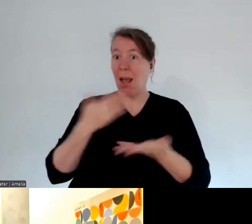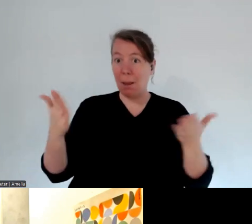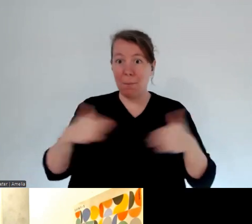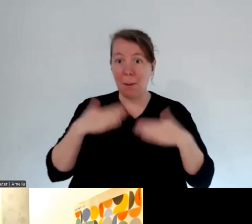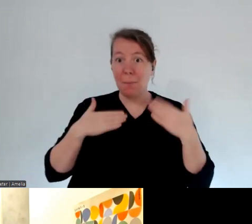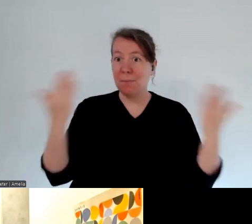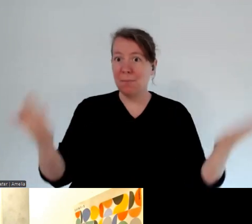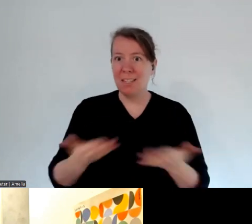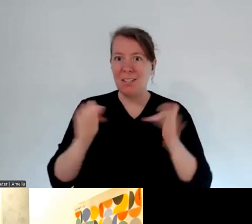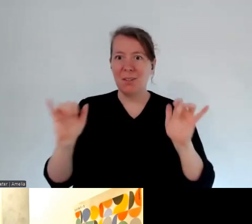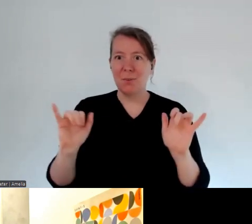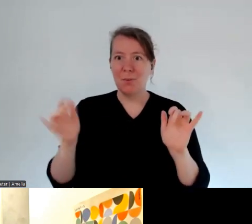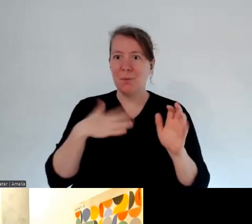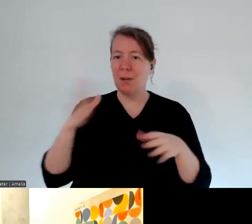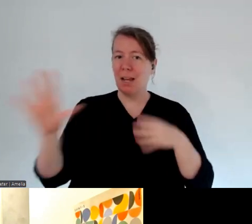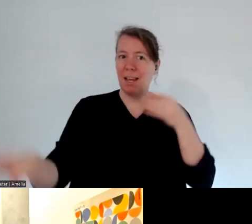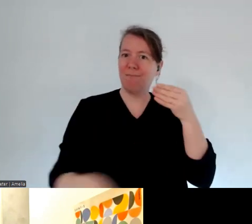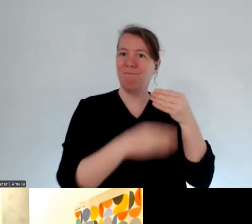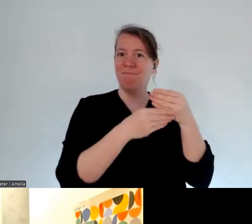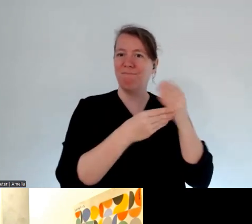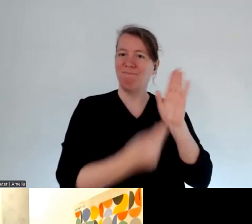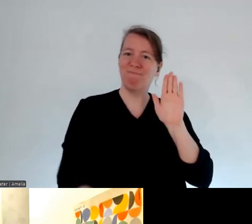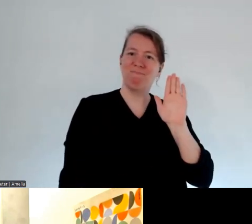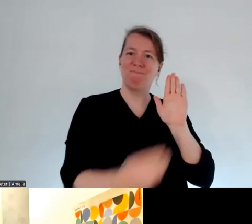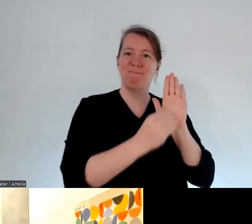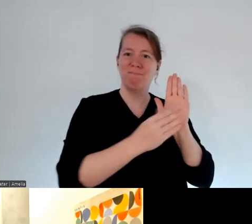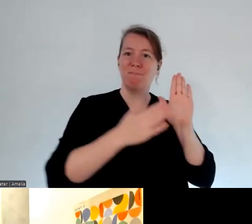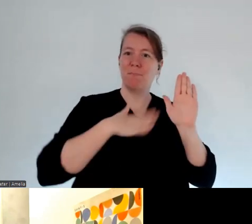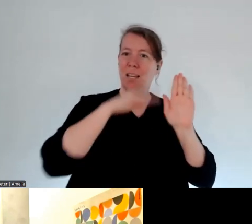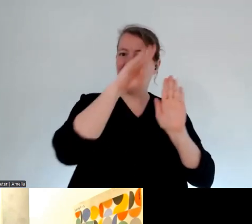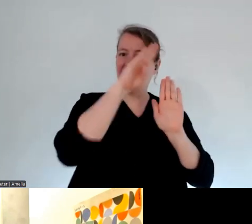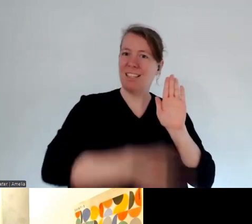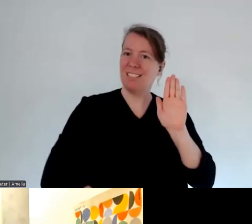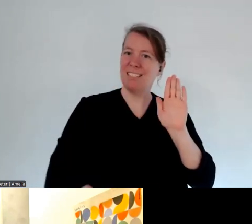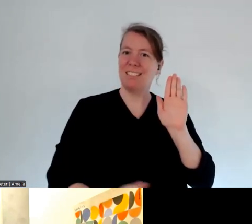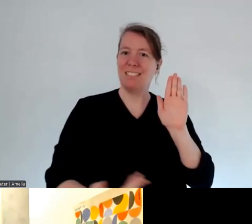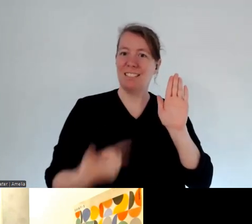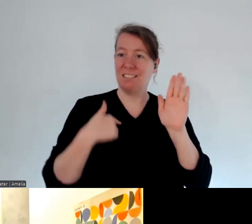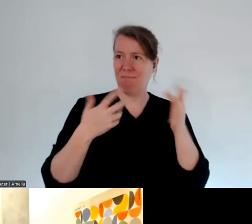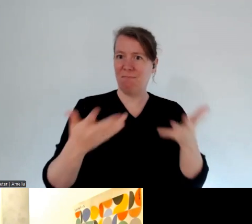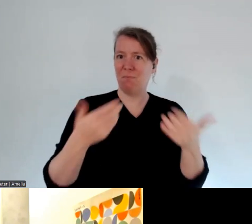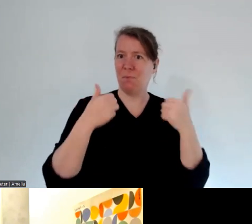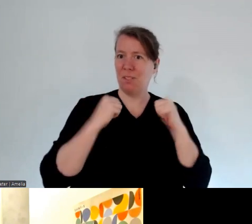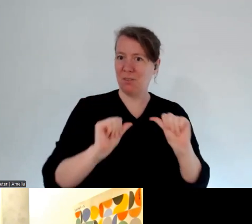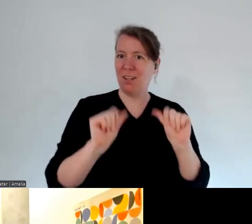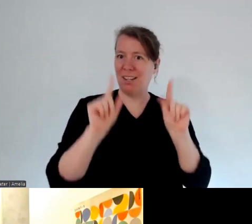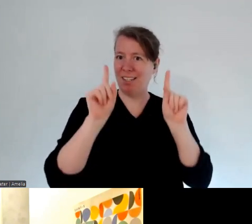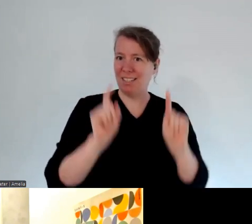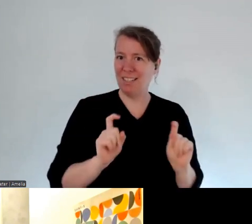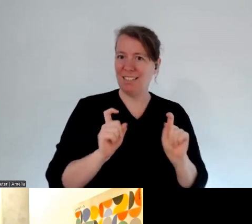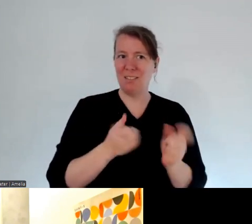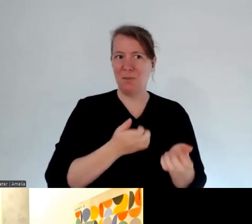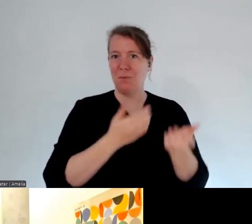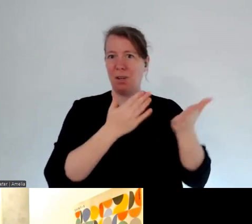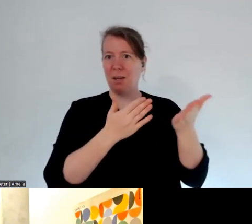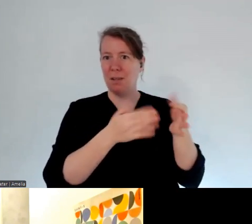because I think I will have to add that to, um, to something that I'd like to test out and something that I would like to recommend o others. But that sounds amazing.